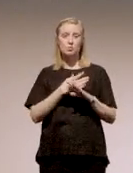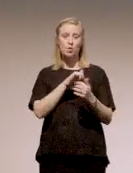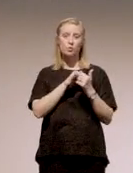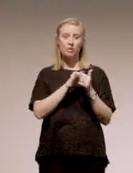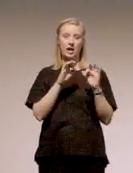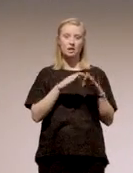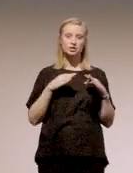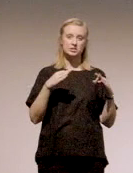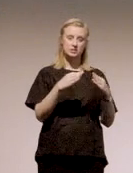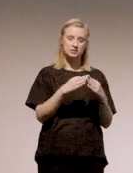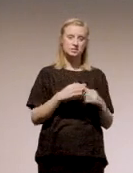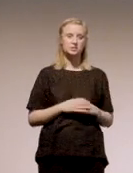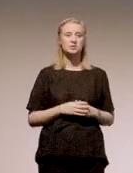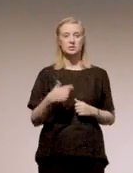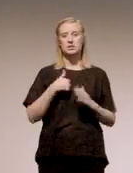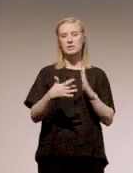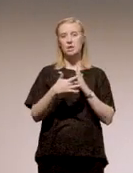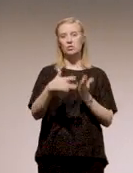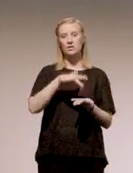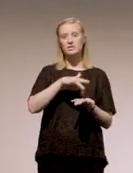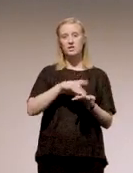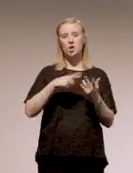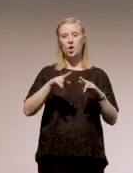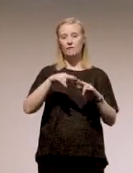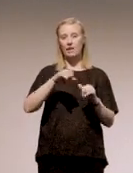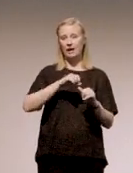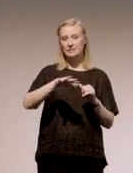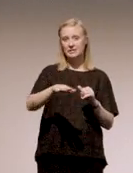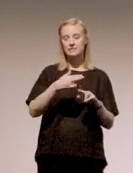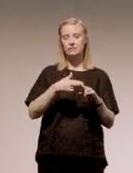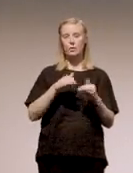being a technical centre of excellence for a South Australian government.